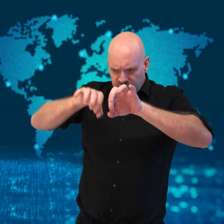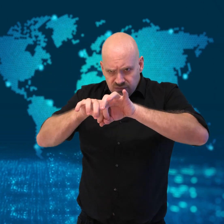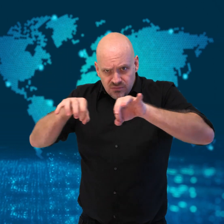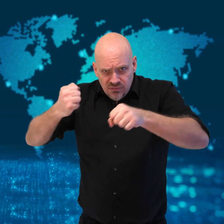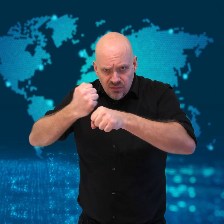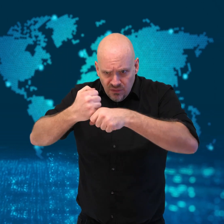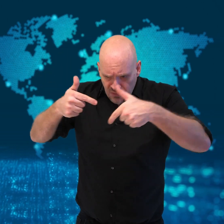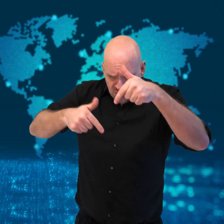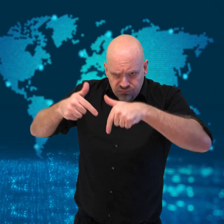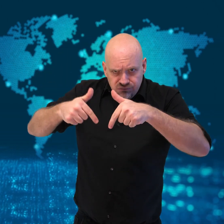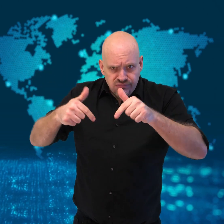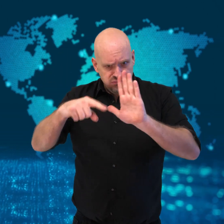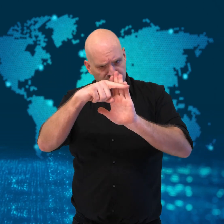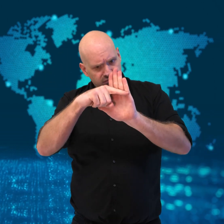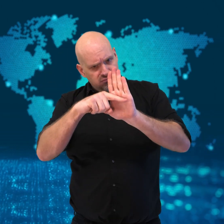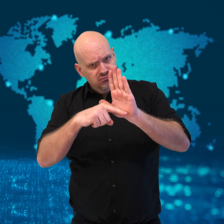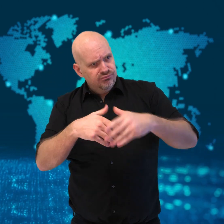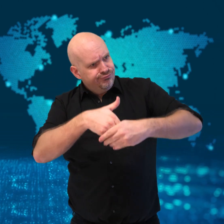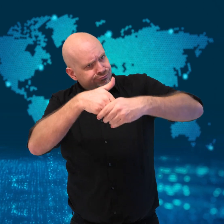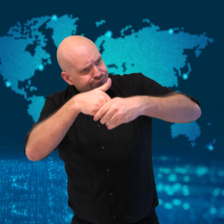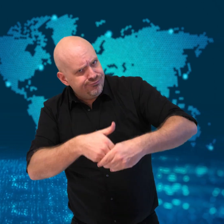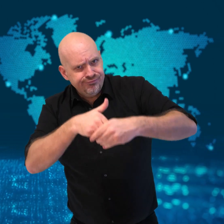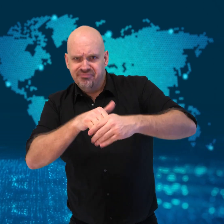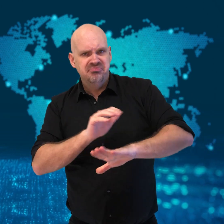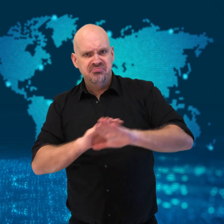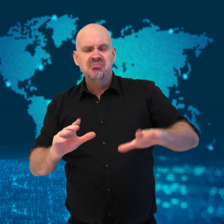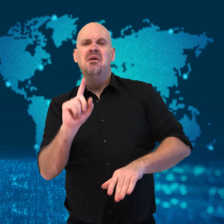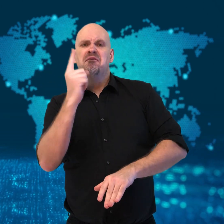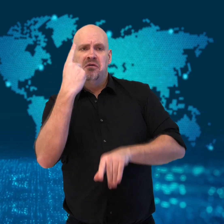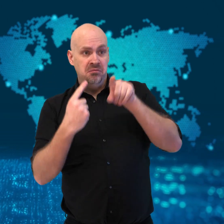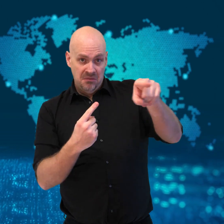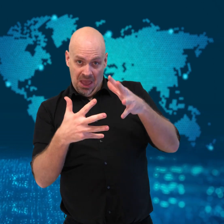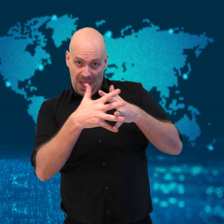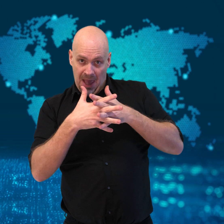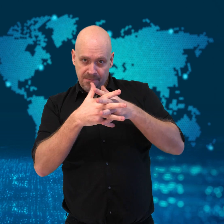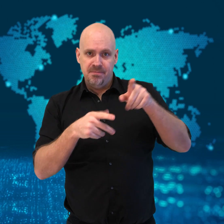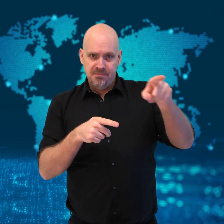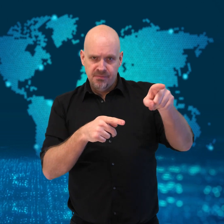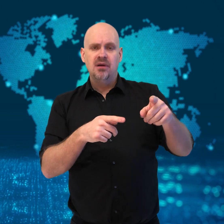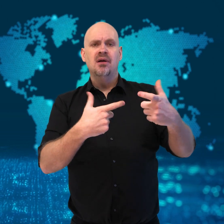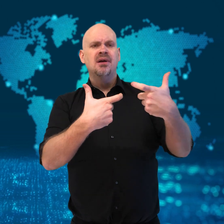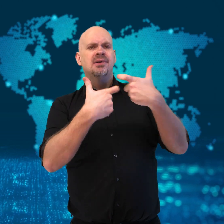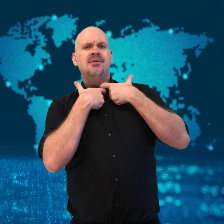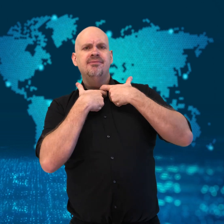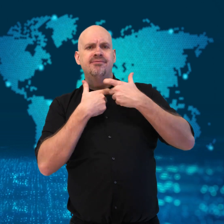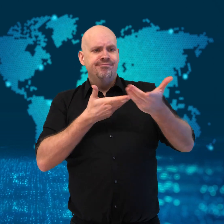deal until the United States lifts all economic sanctions.